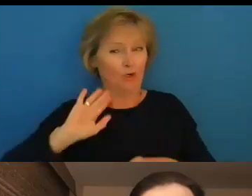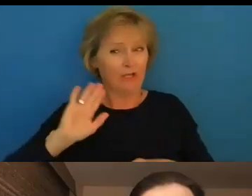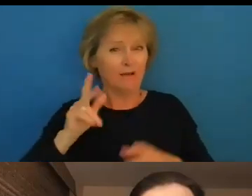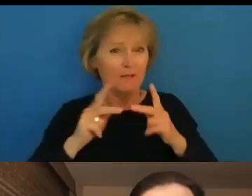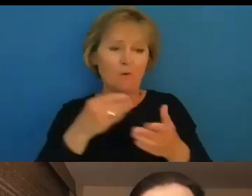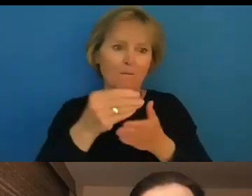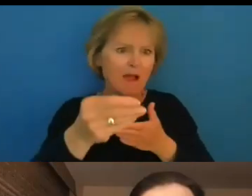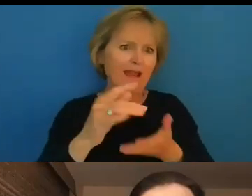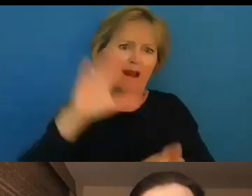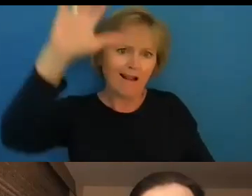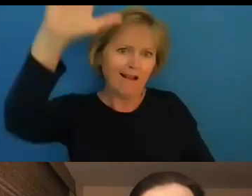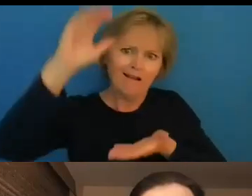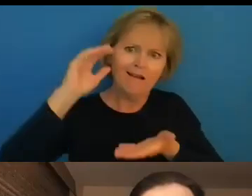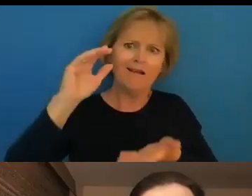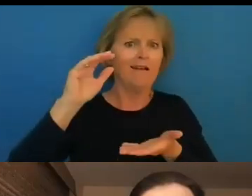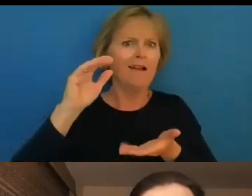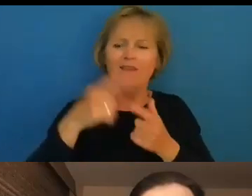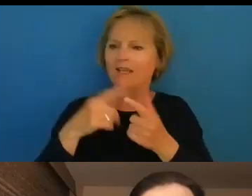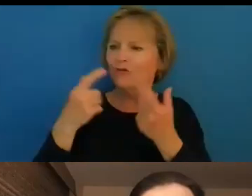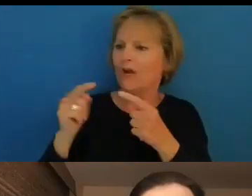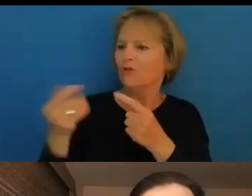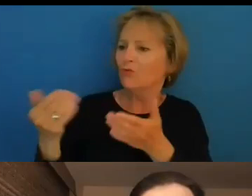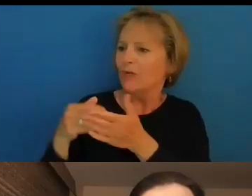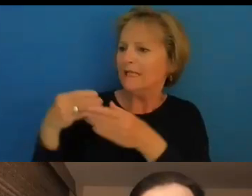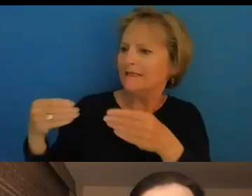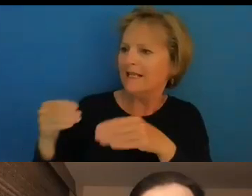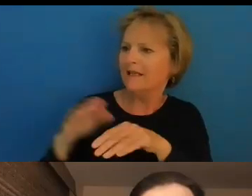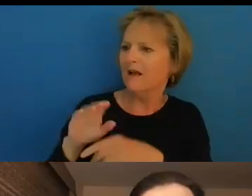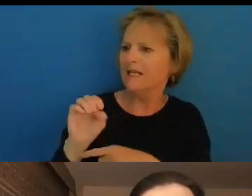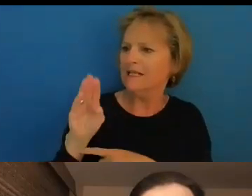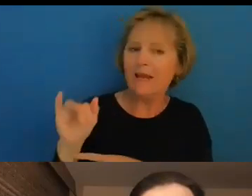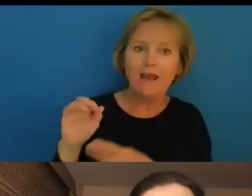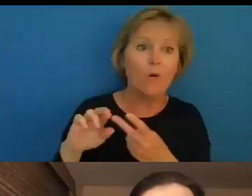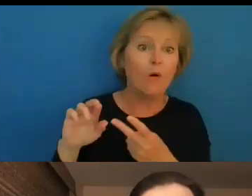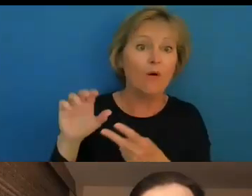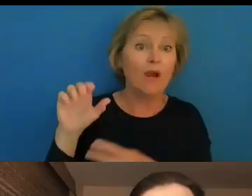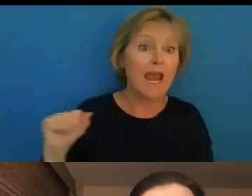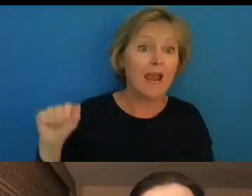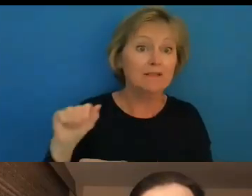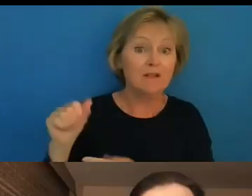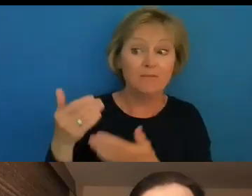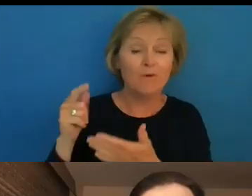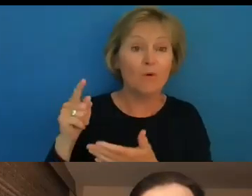people buying up like everything but then trying to resell it on eBay or Amazon before they came down on it.